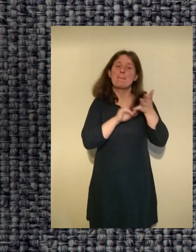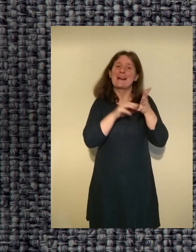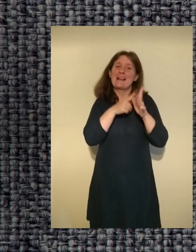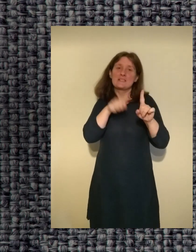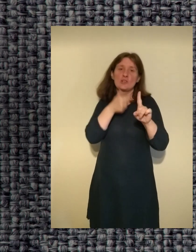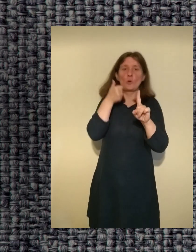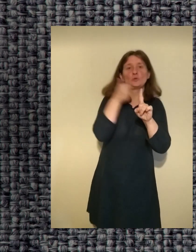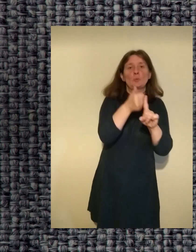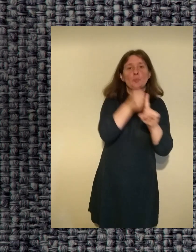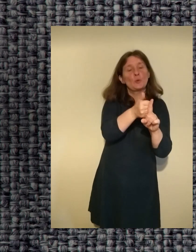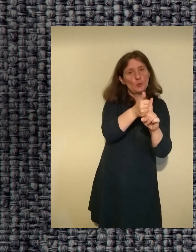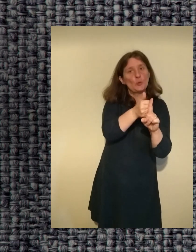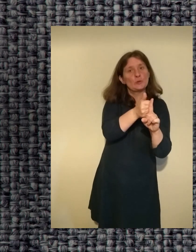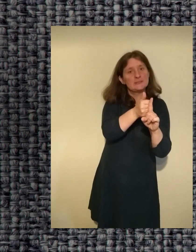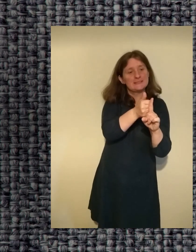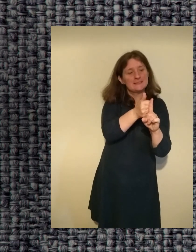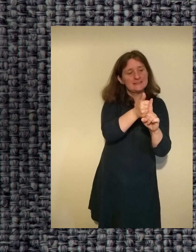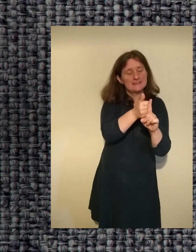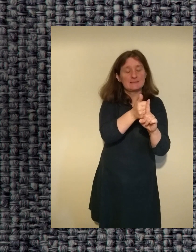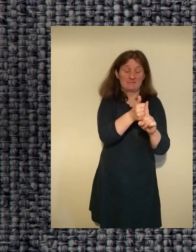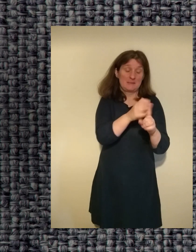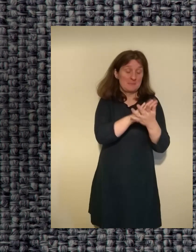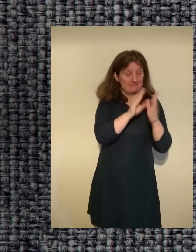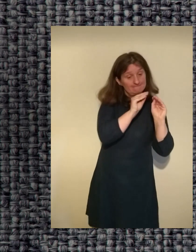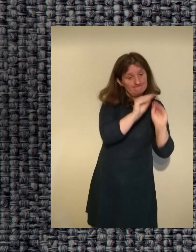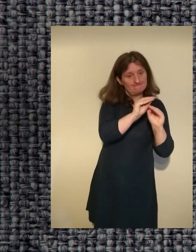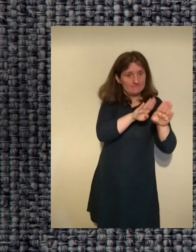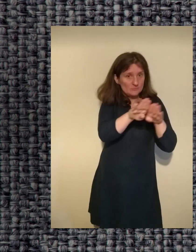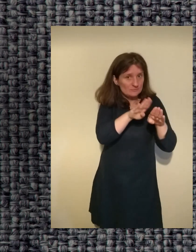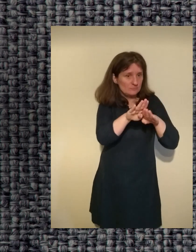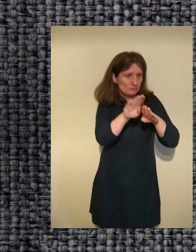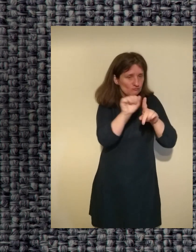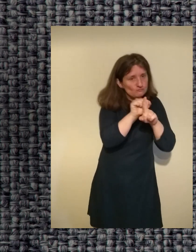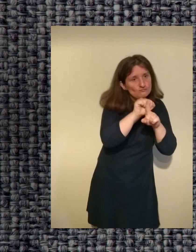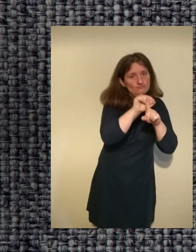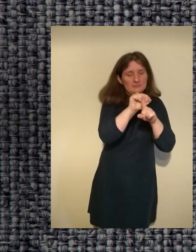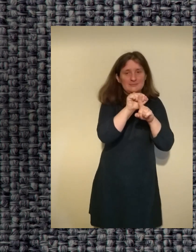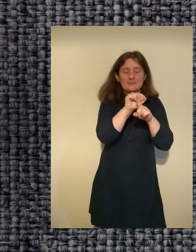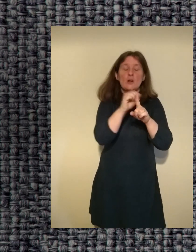are based. With modern technology we can see under the layers of paint and see how some